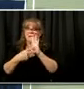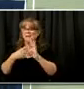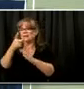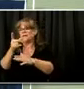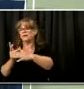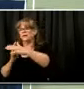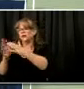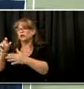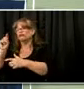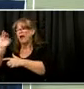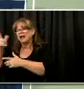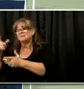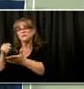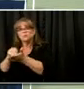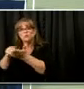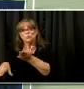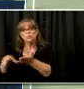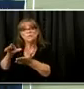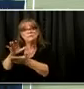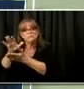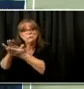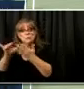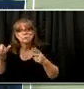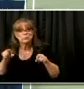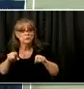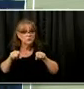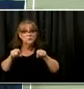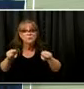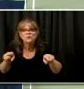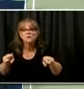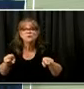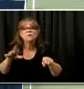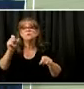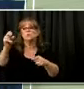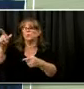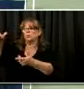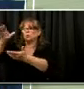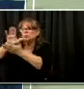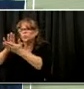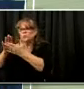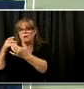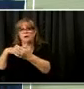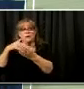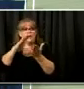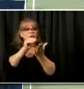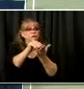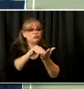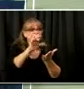know a lot of districts are doing it themselves but how are we tracking it on a statewide level